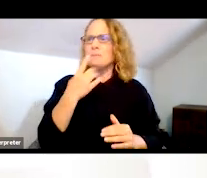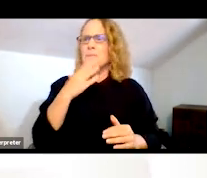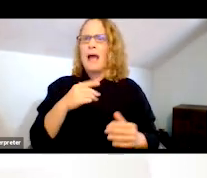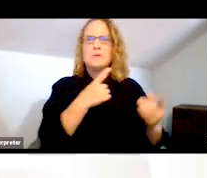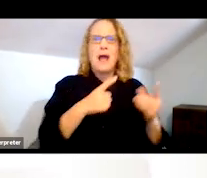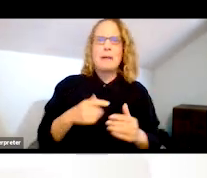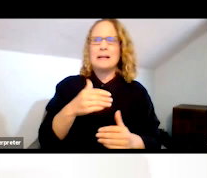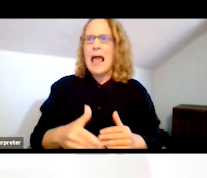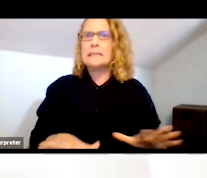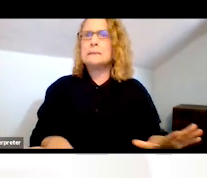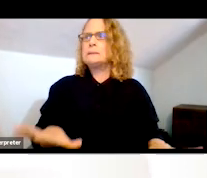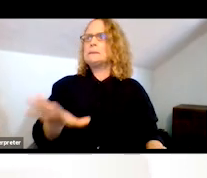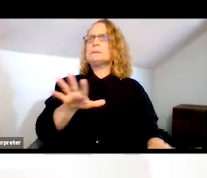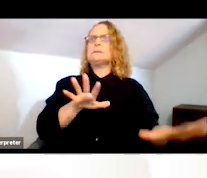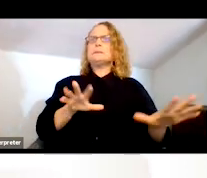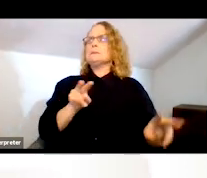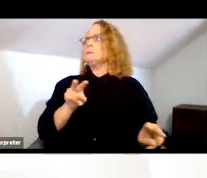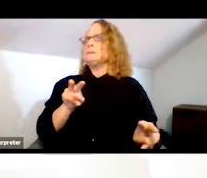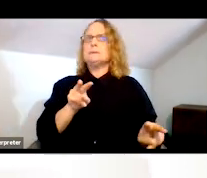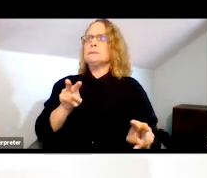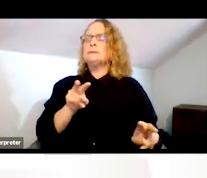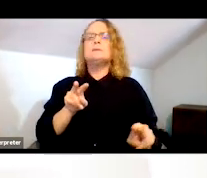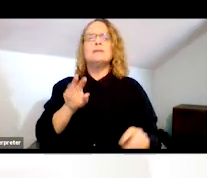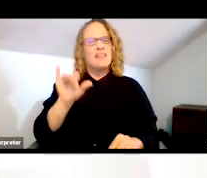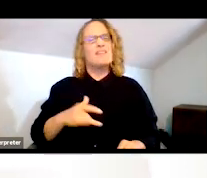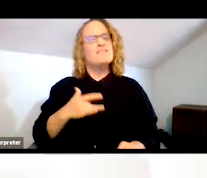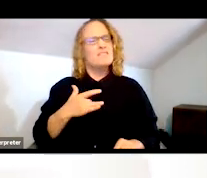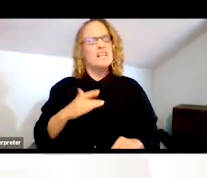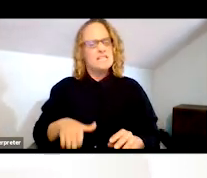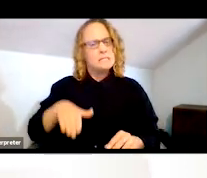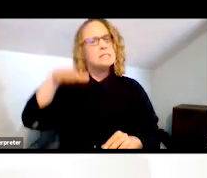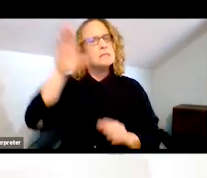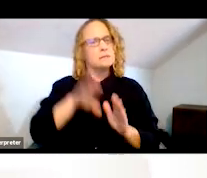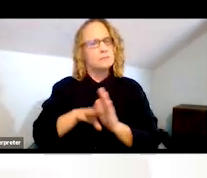And so, I like to think about it as the precarious nature of trauma,